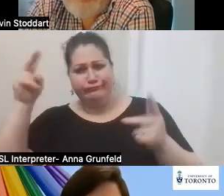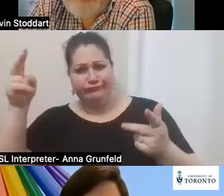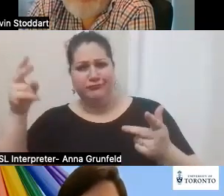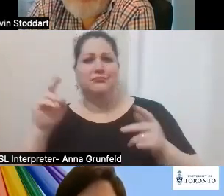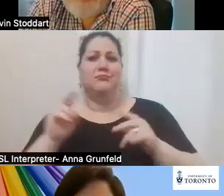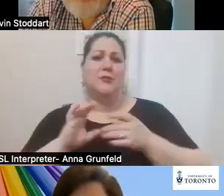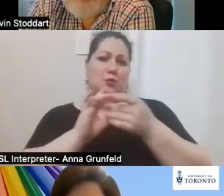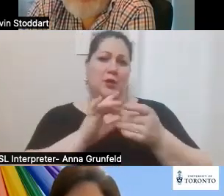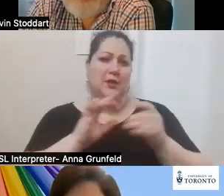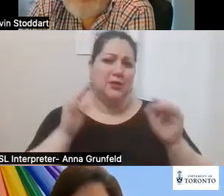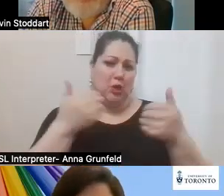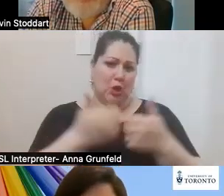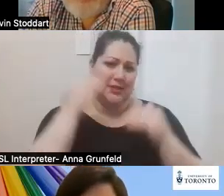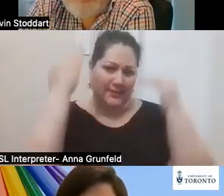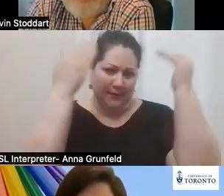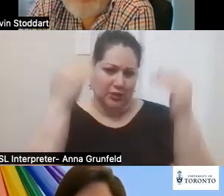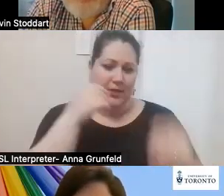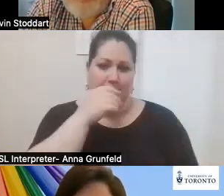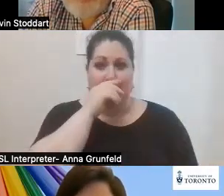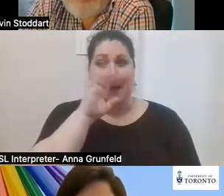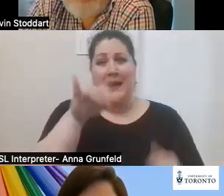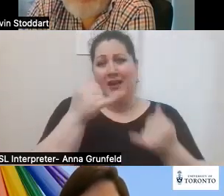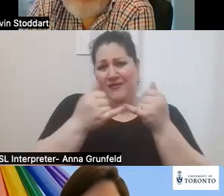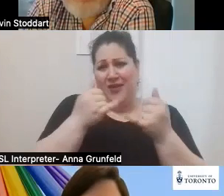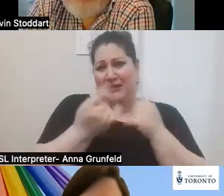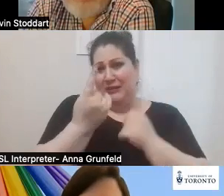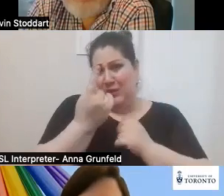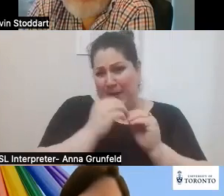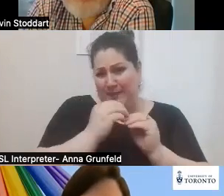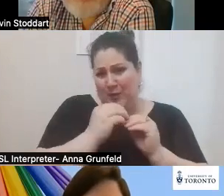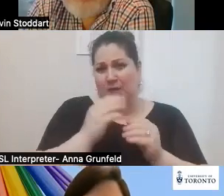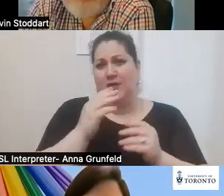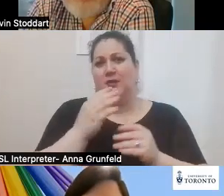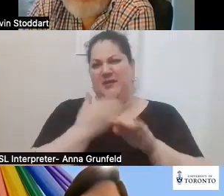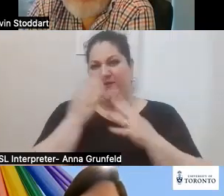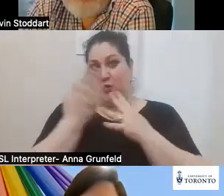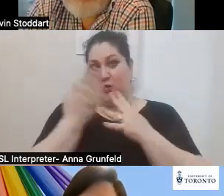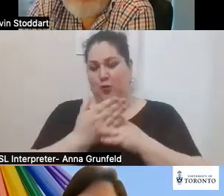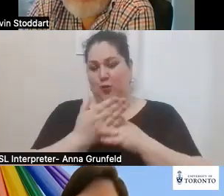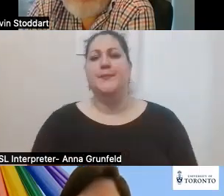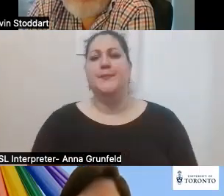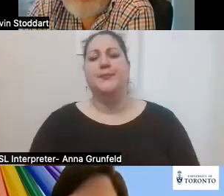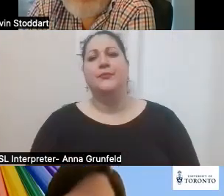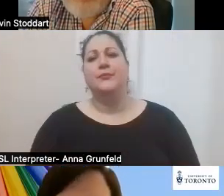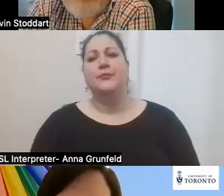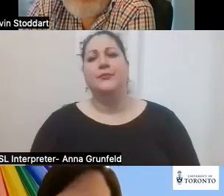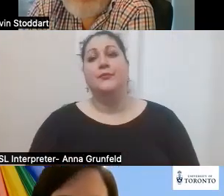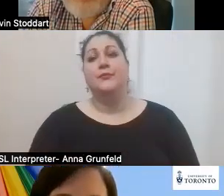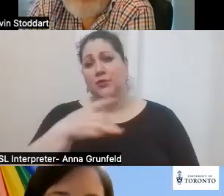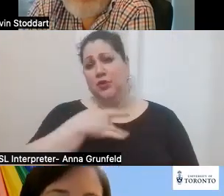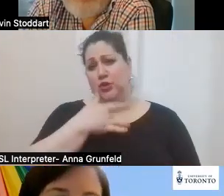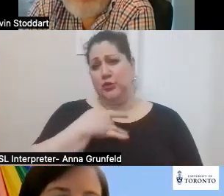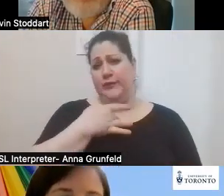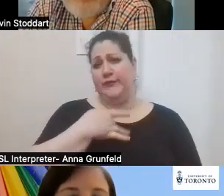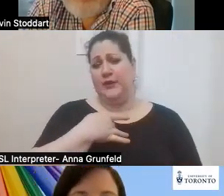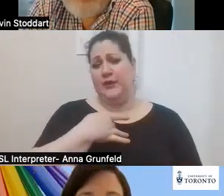And finally, we'll just do maybe one more before we break. So, do you feel that post-secondary institution should be providing